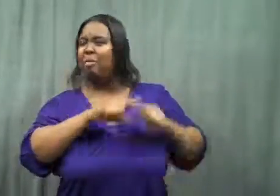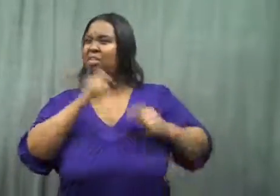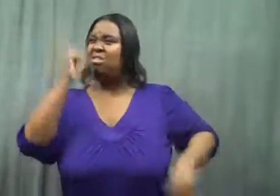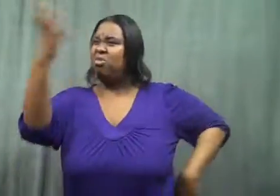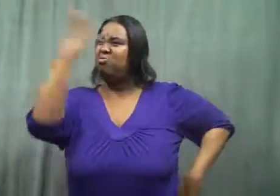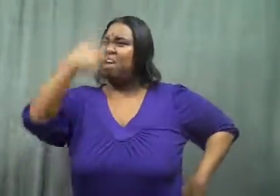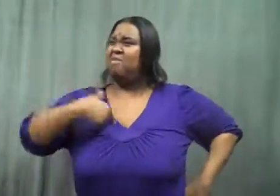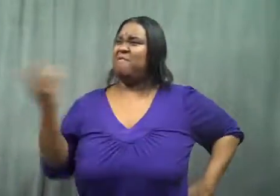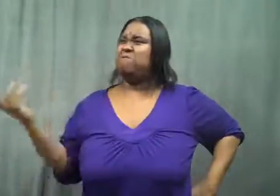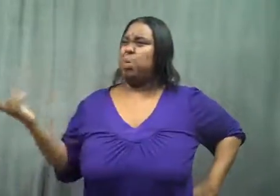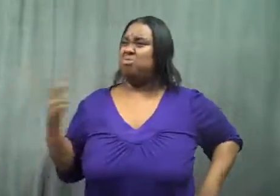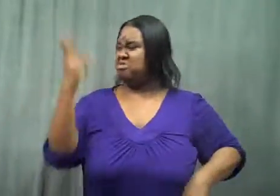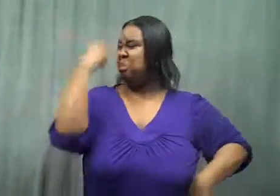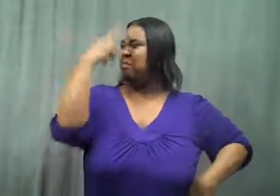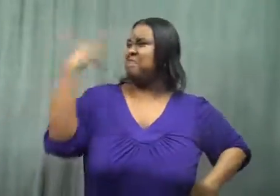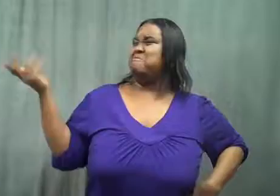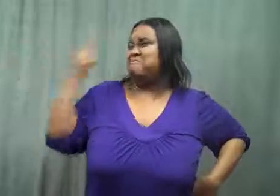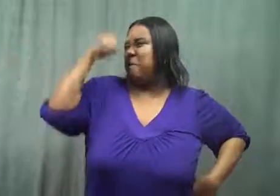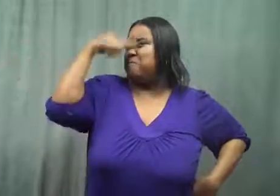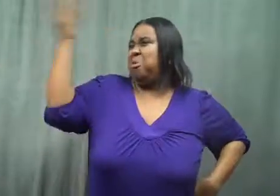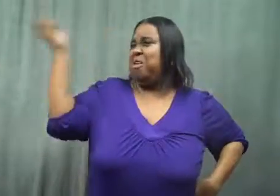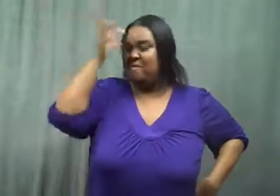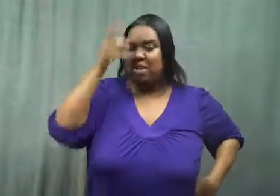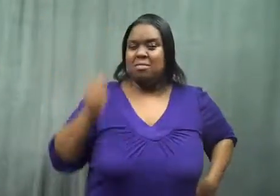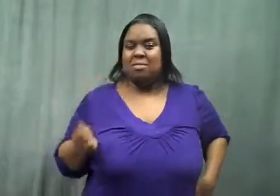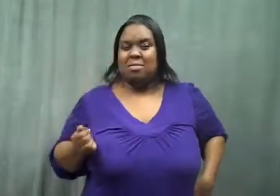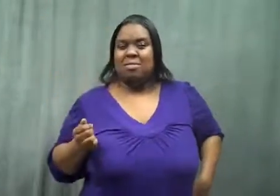I said, "So why were you mad at me? You didn't want me to take it."